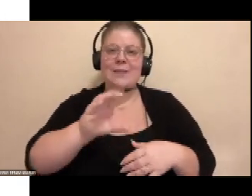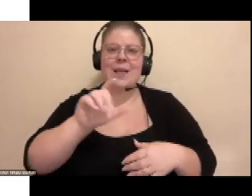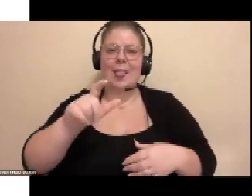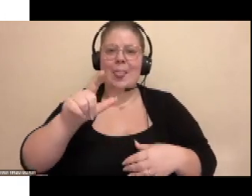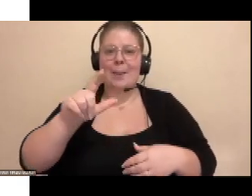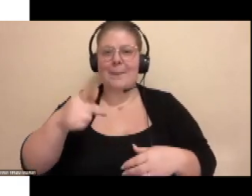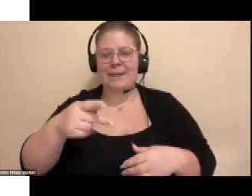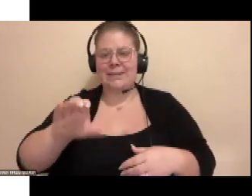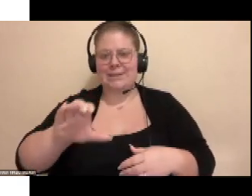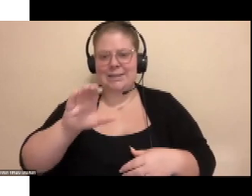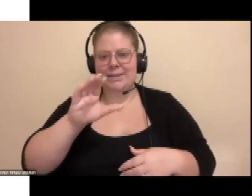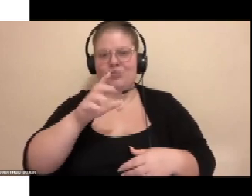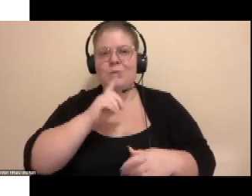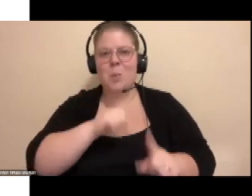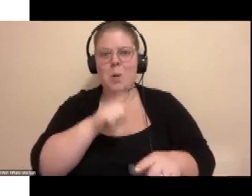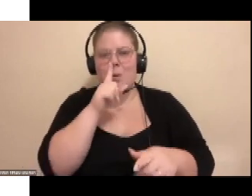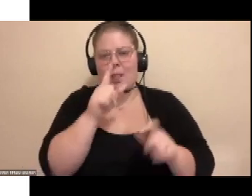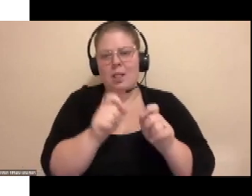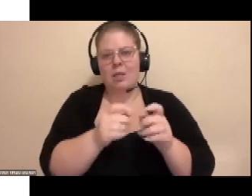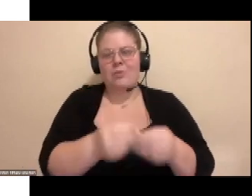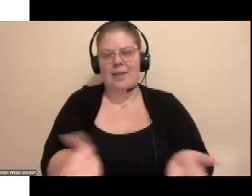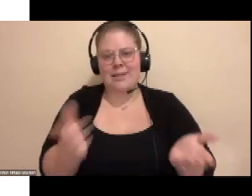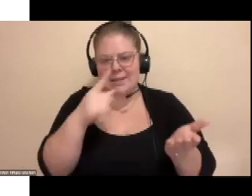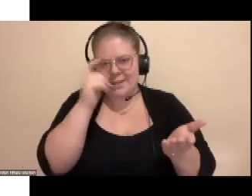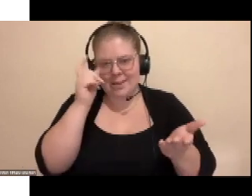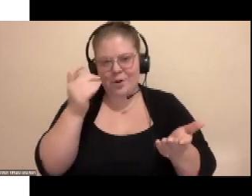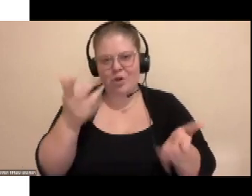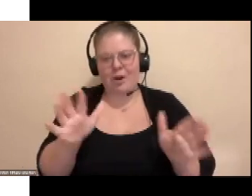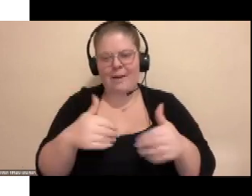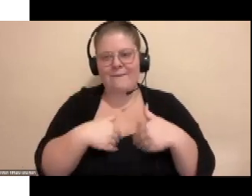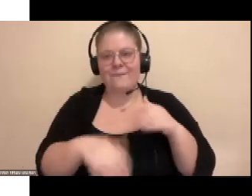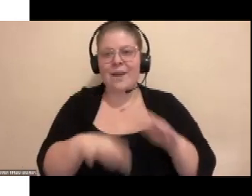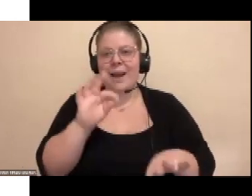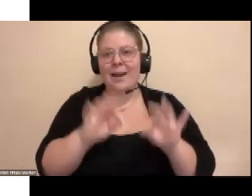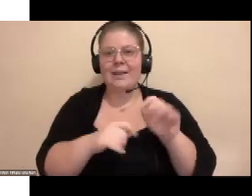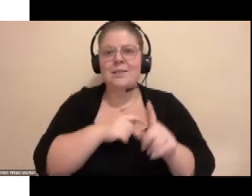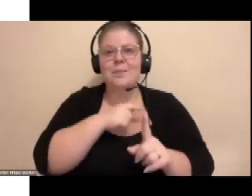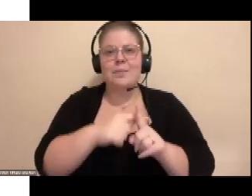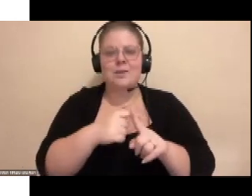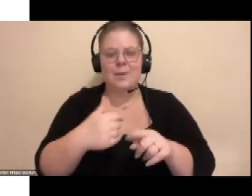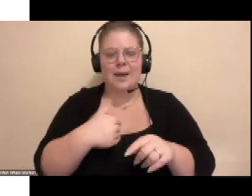a report later this summer with findings. We also have a special issue